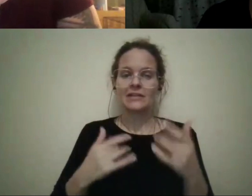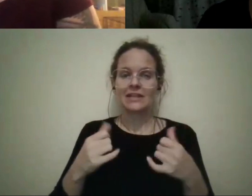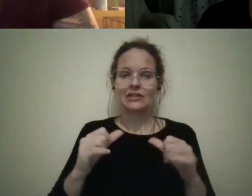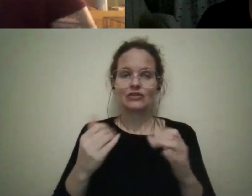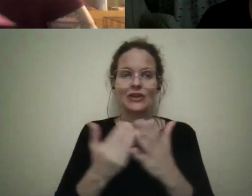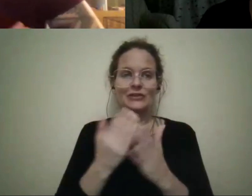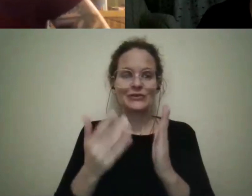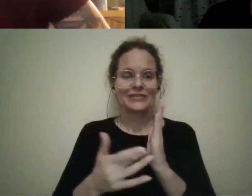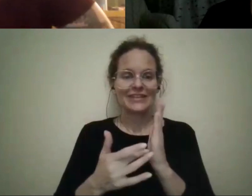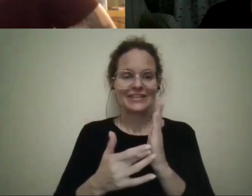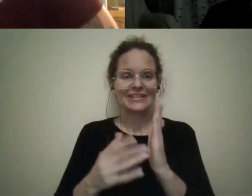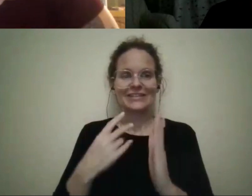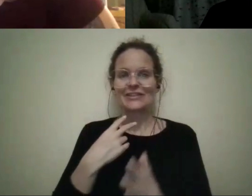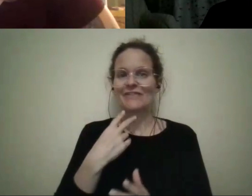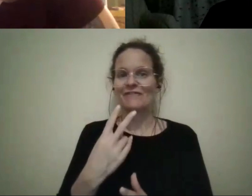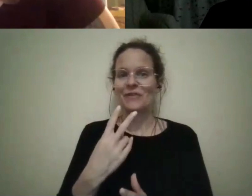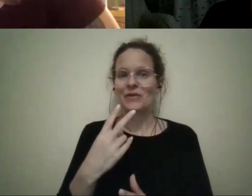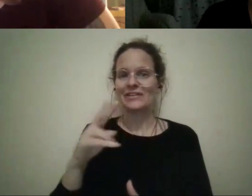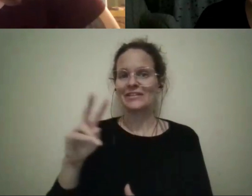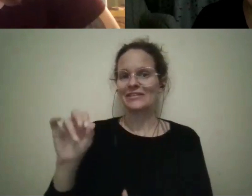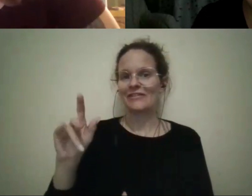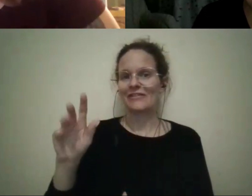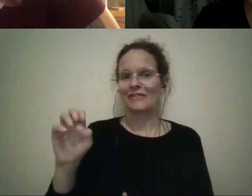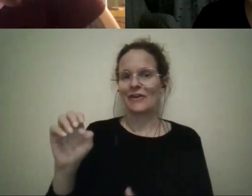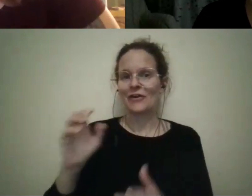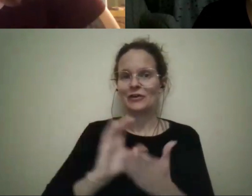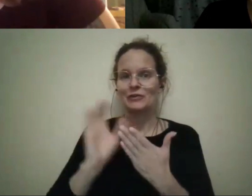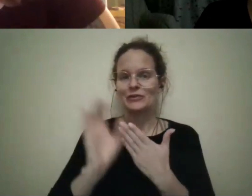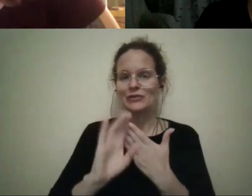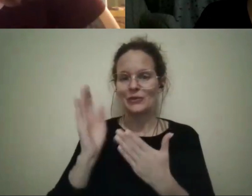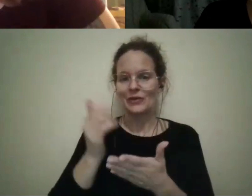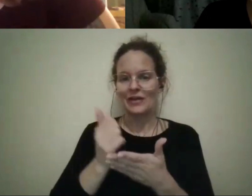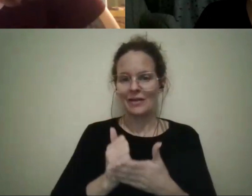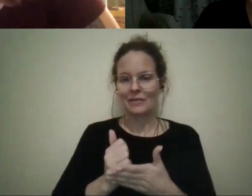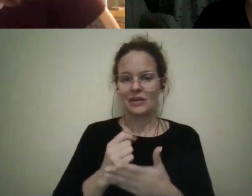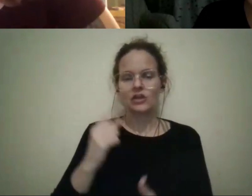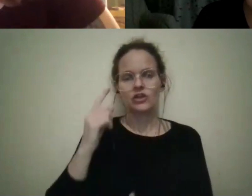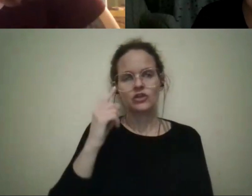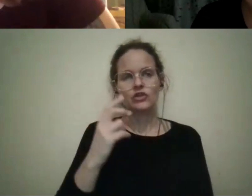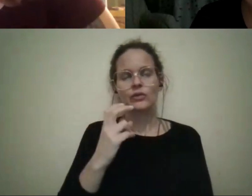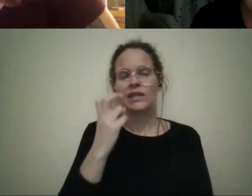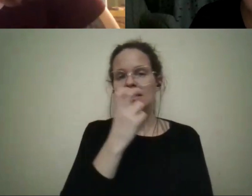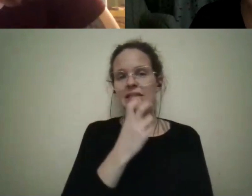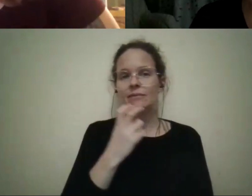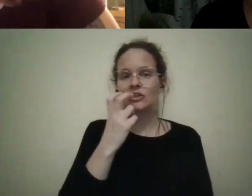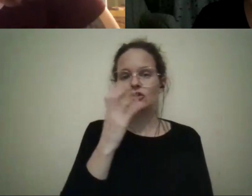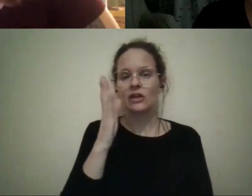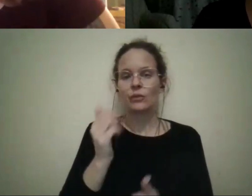volume chart will, for sure, come in handy. Do you think speech therapy would help with